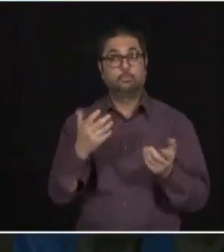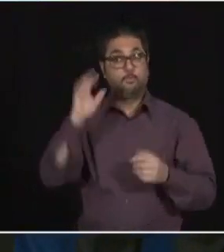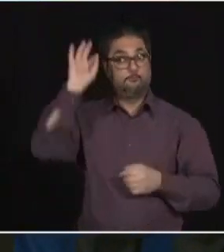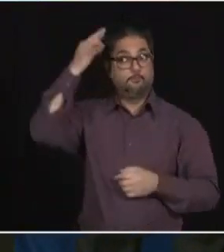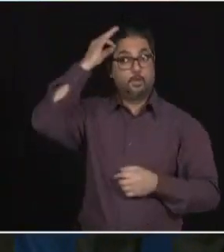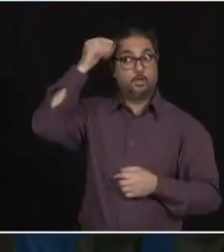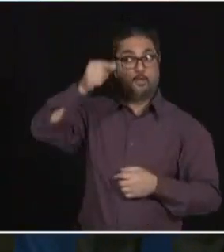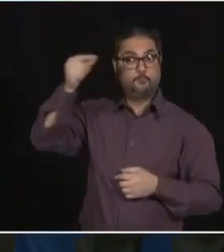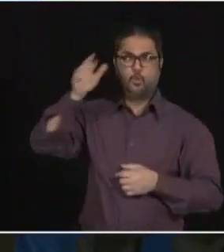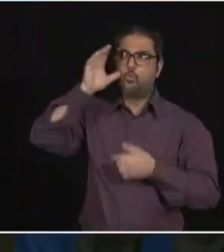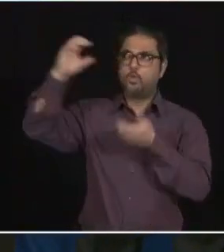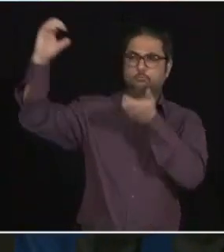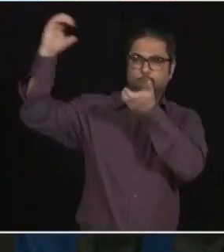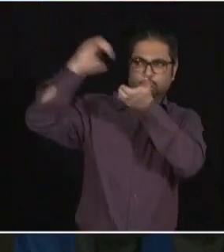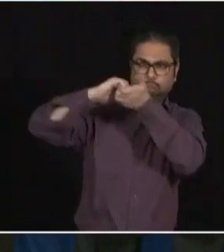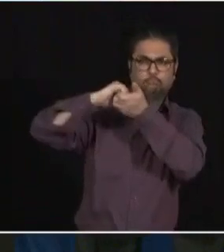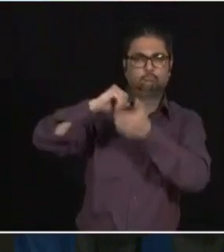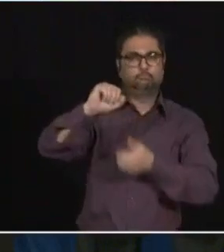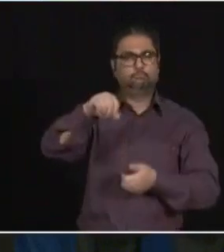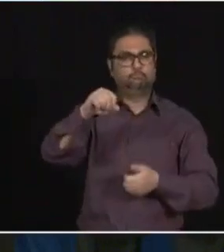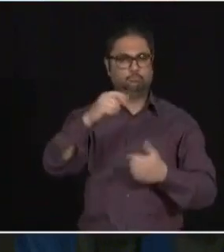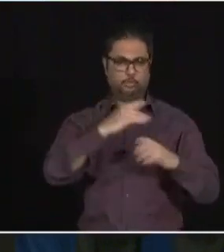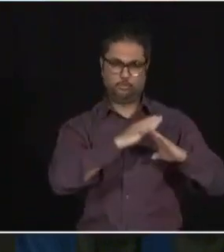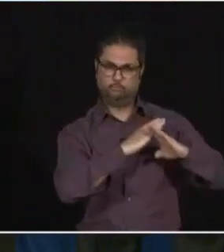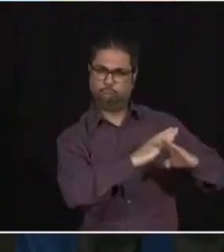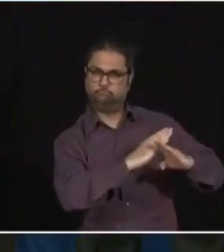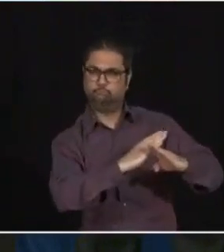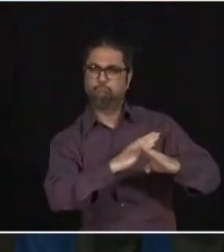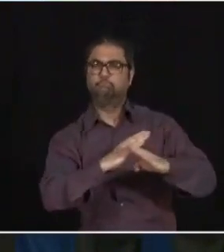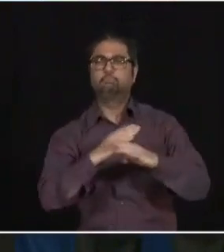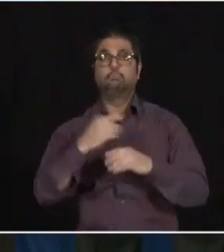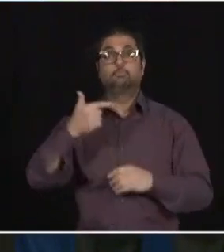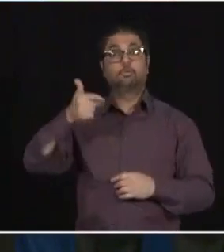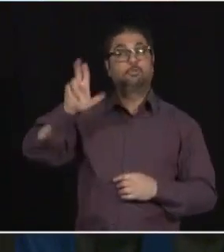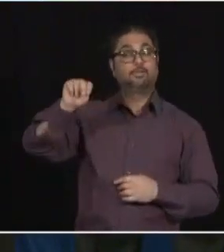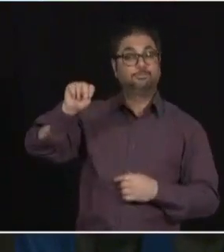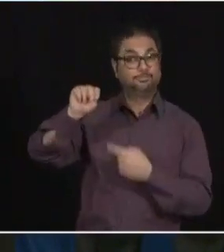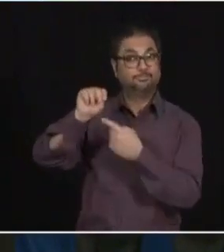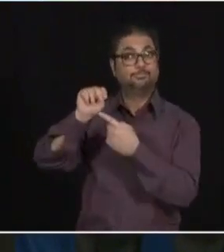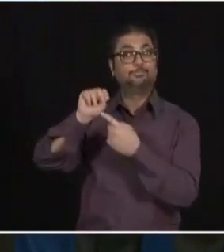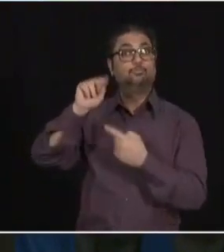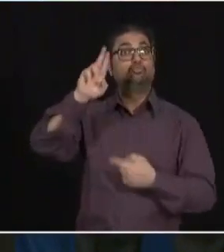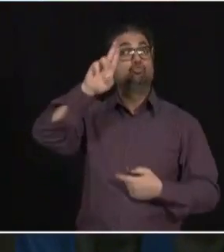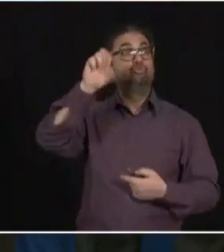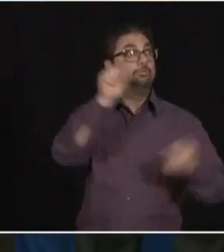to stop the guns coming in from across the border.